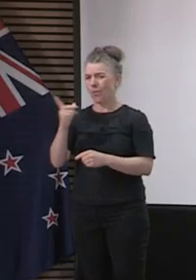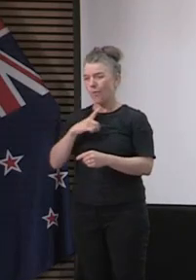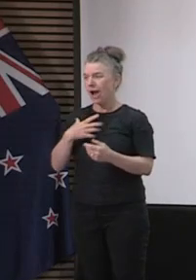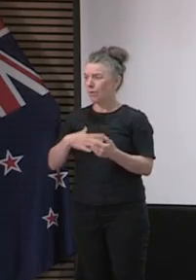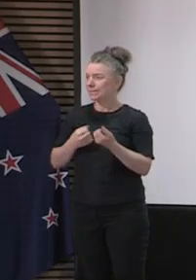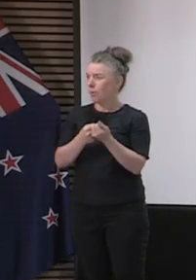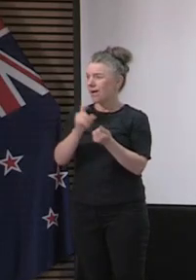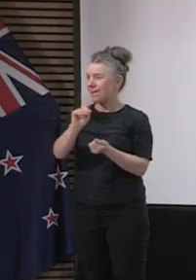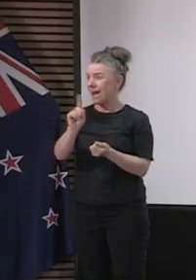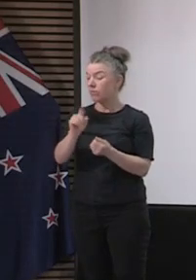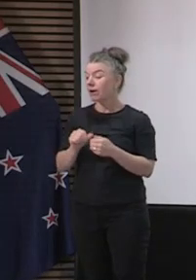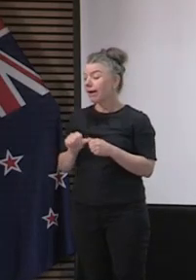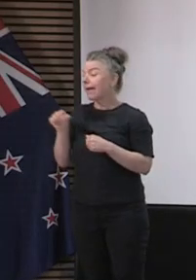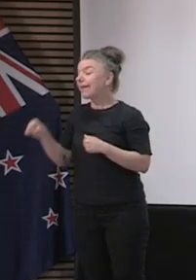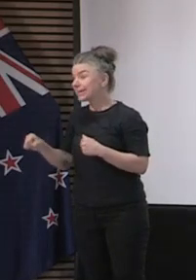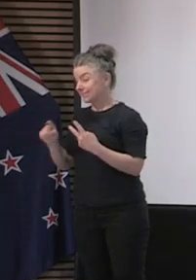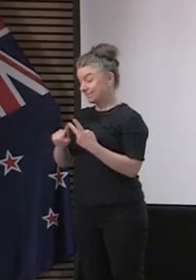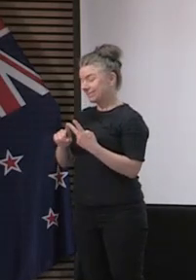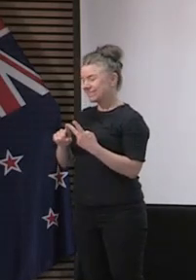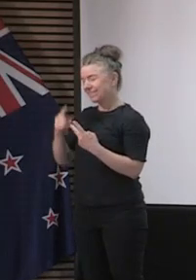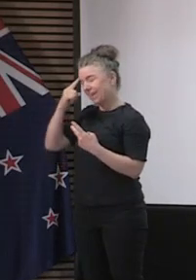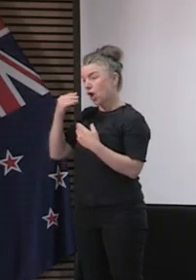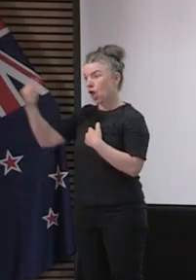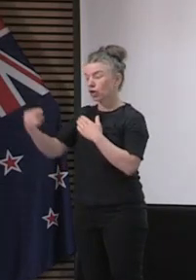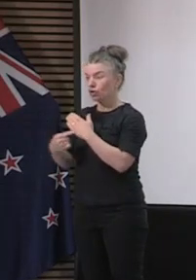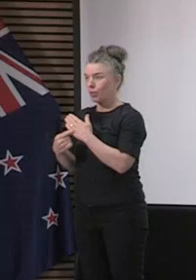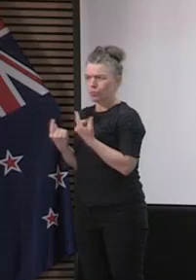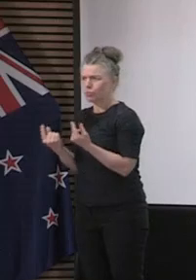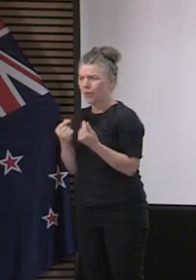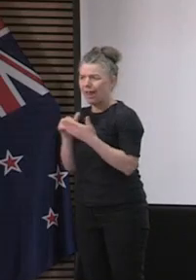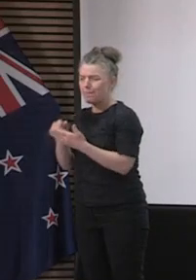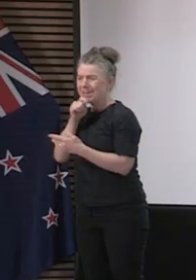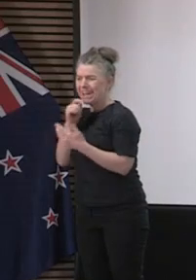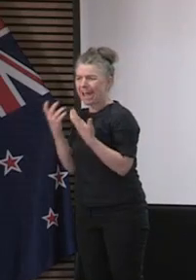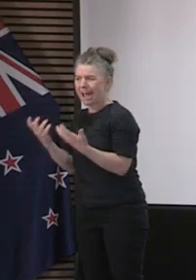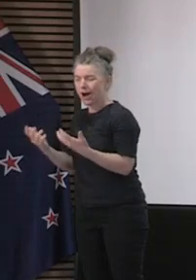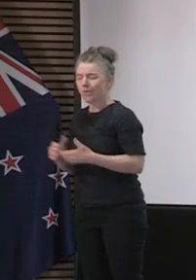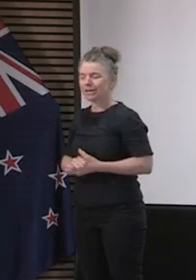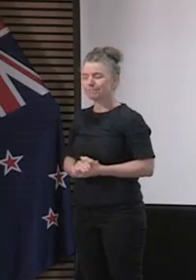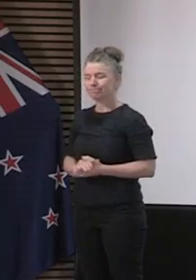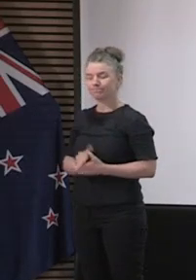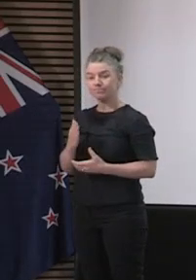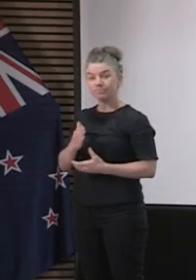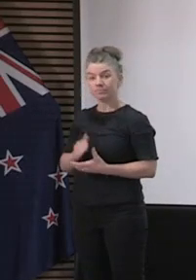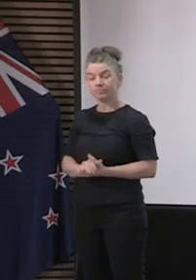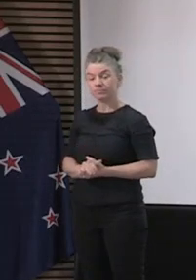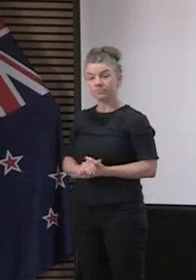something we can do immediately to provide immediate support. What we need to do beyond that is